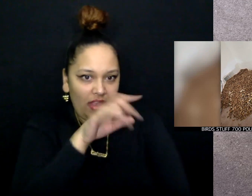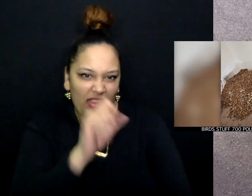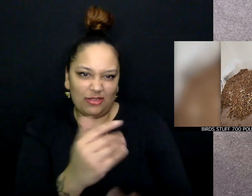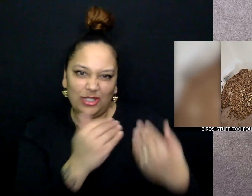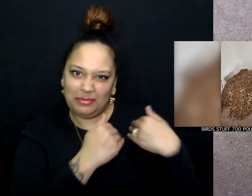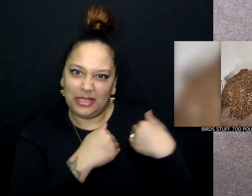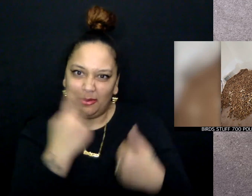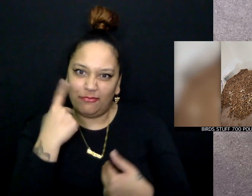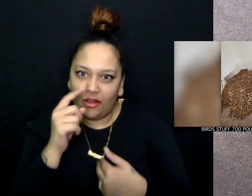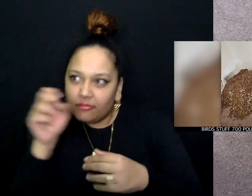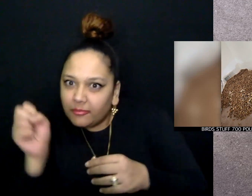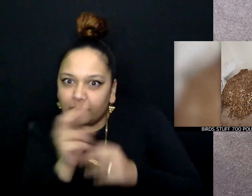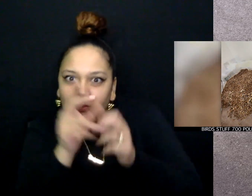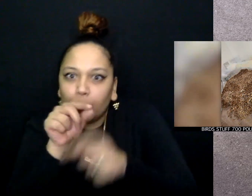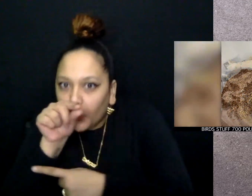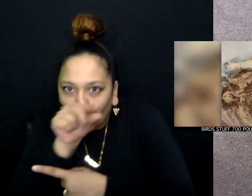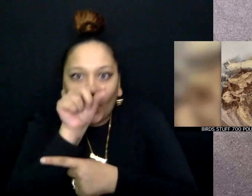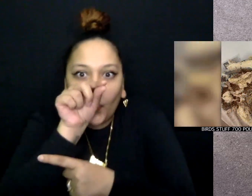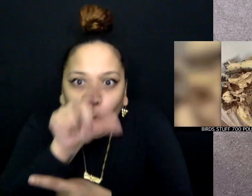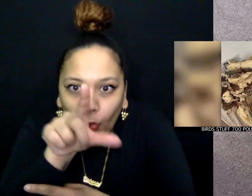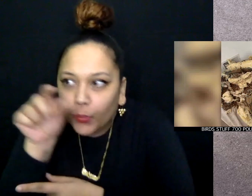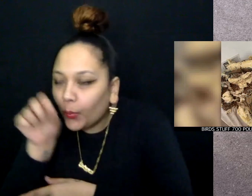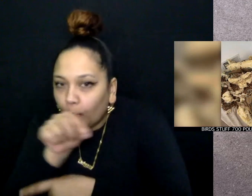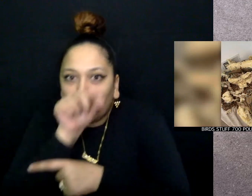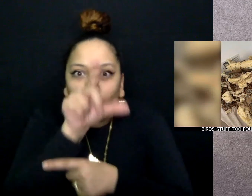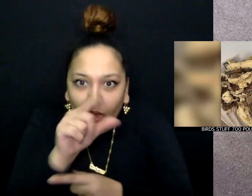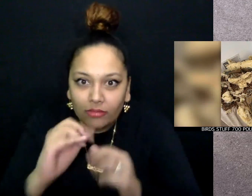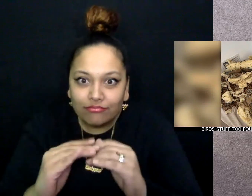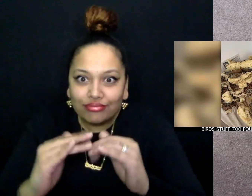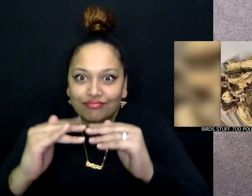adopt a kitten and get a free flight.